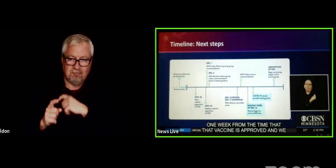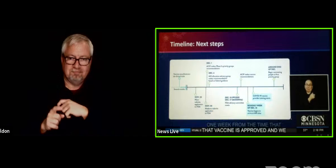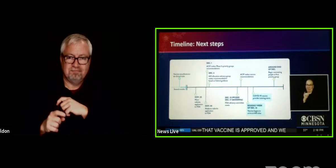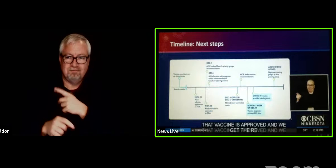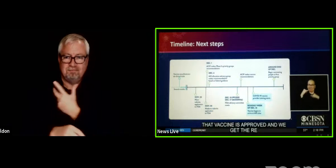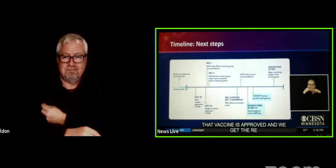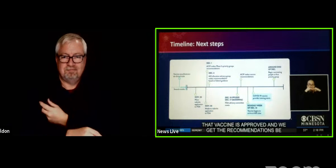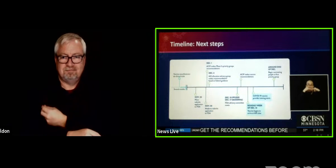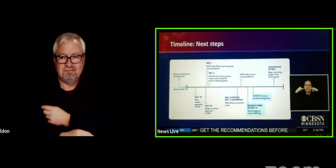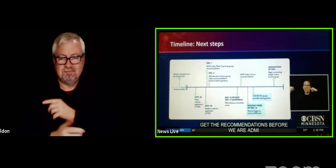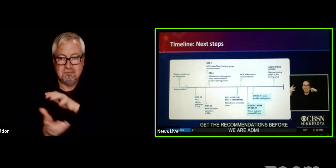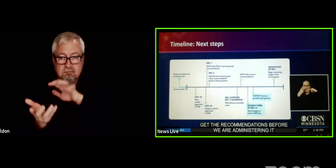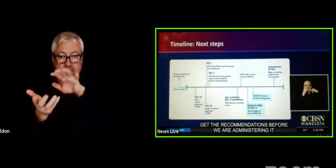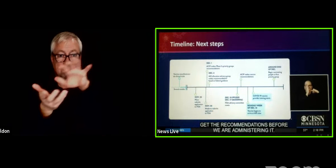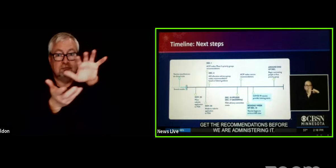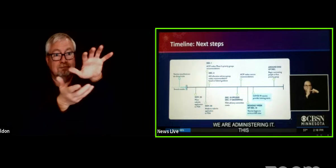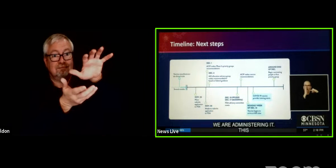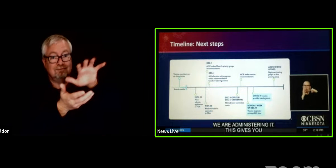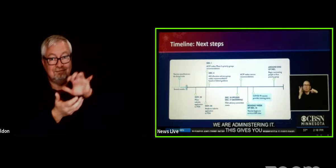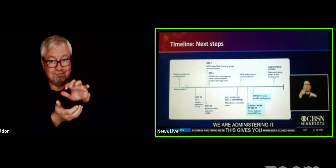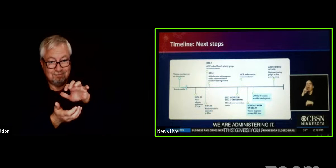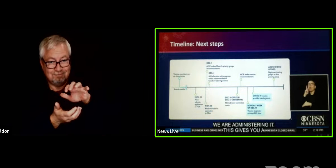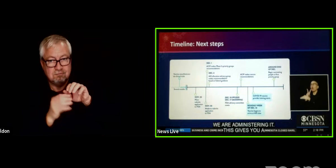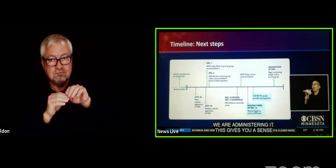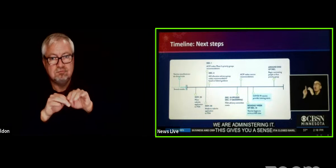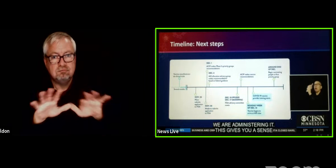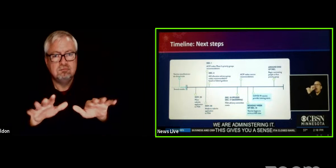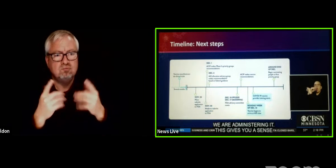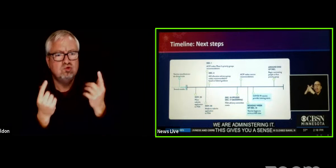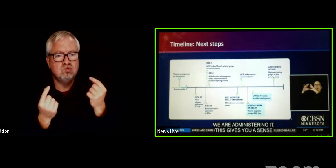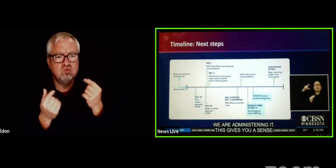NEXT STEPS IN TERMS OF VACCINATION. SO WE'RE REALLY EXCITED.